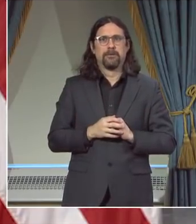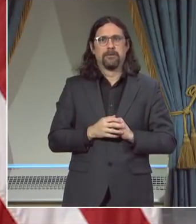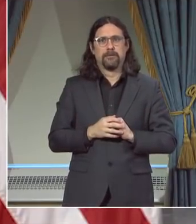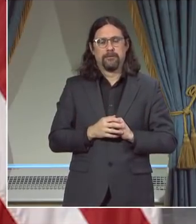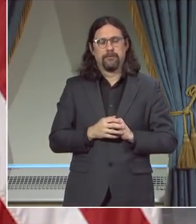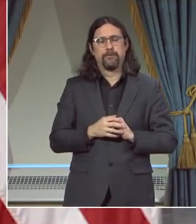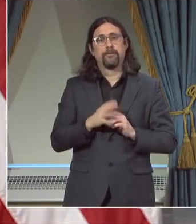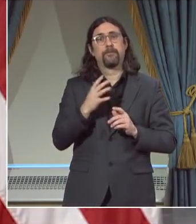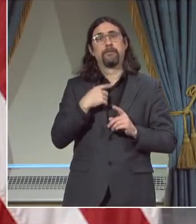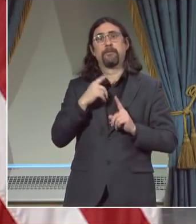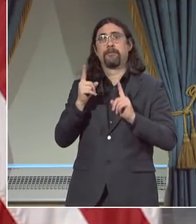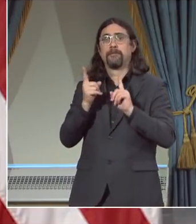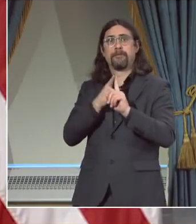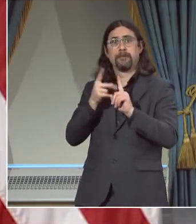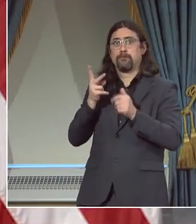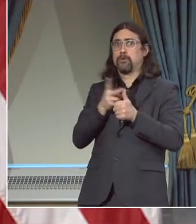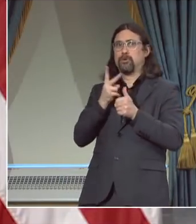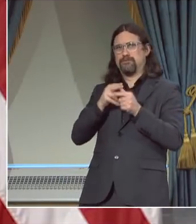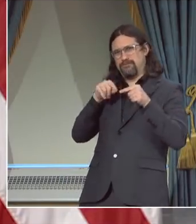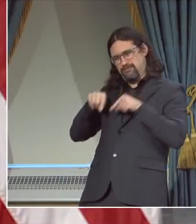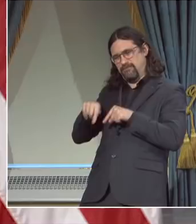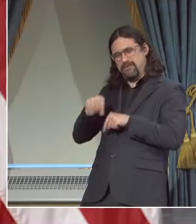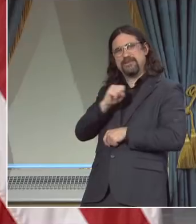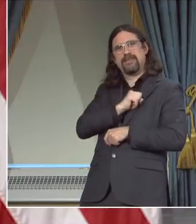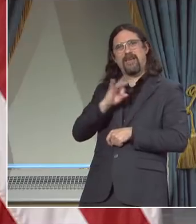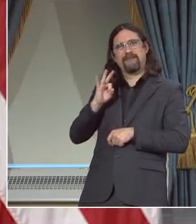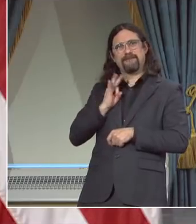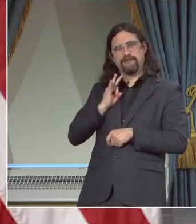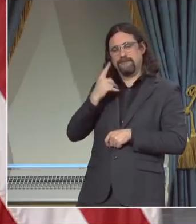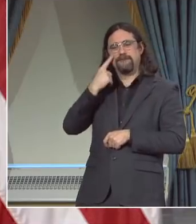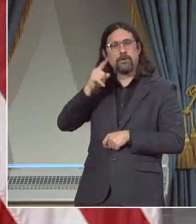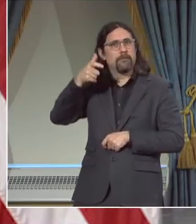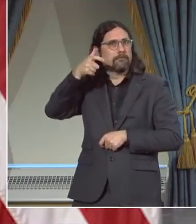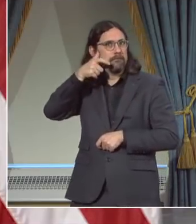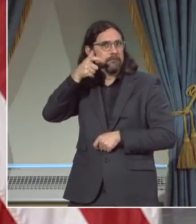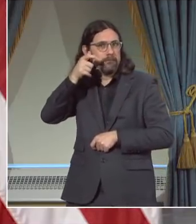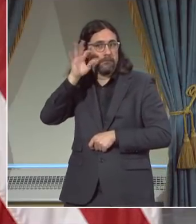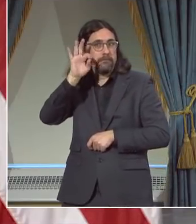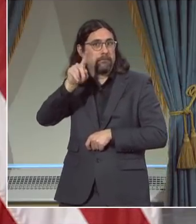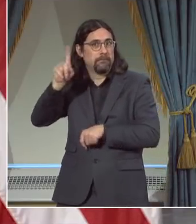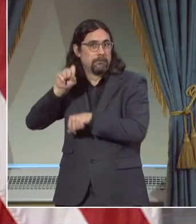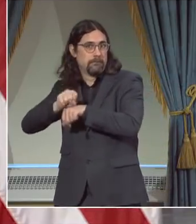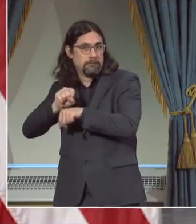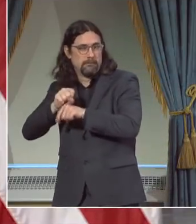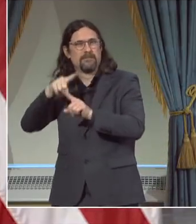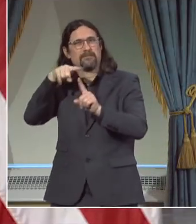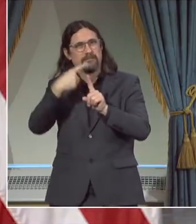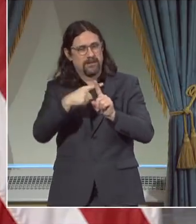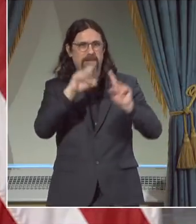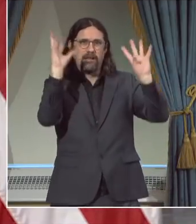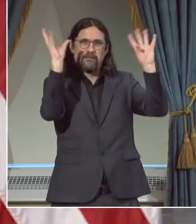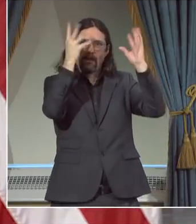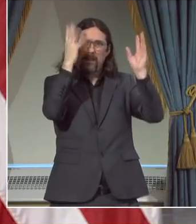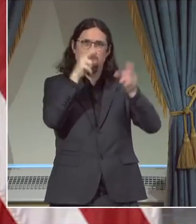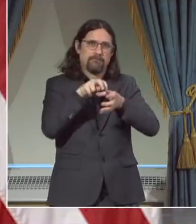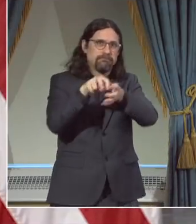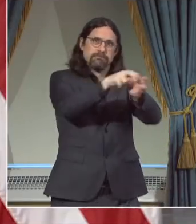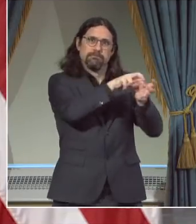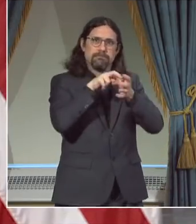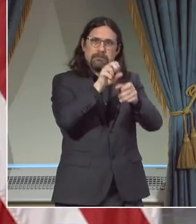FIRST OF ALL, WE HAVE TO PUT ON MORE PERSONNEL, AMBULANCES, AND SHIFTS. WE'RE GOING TO